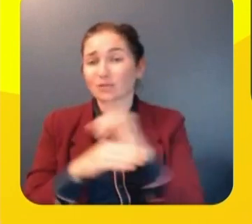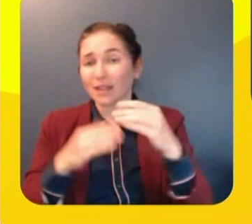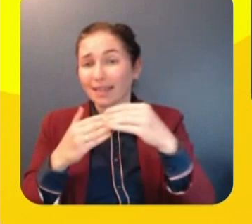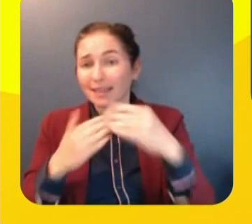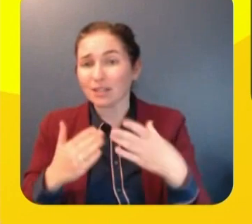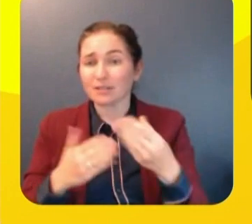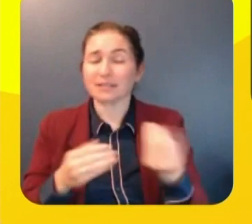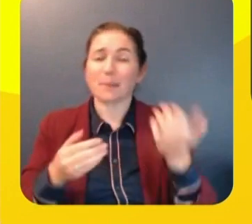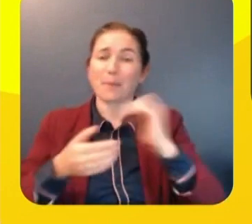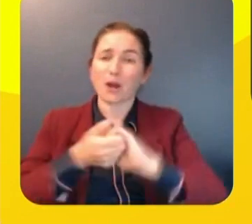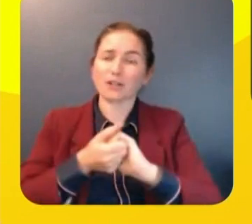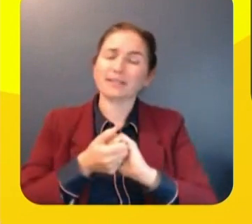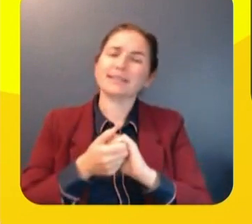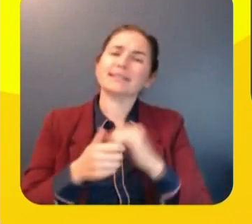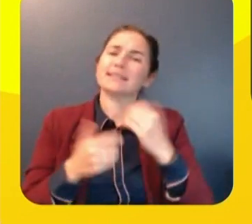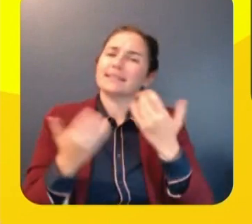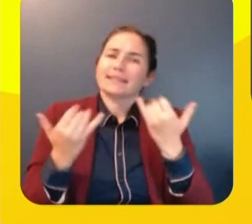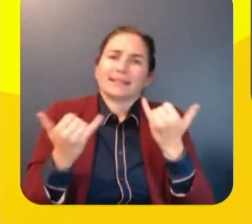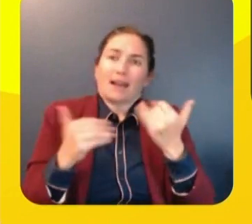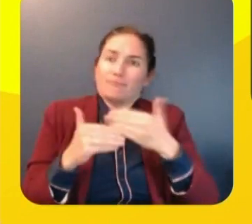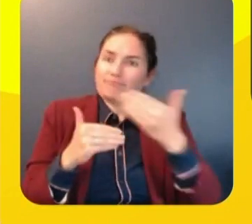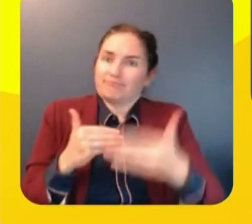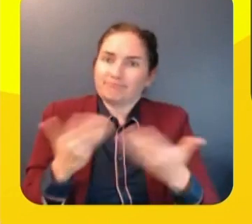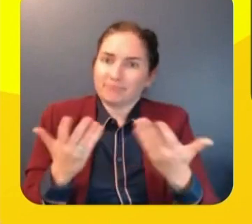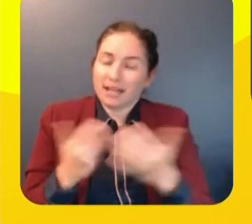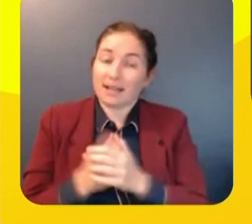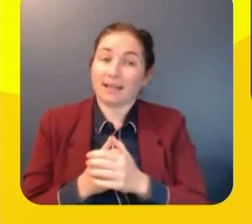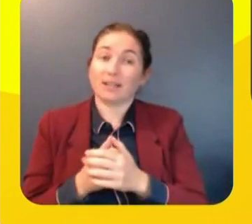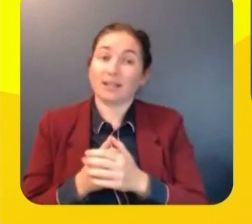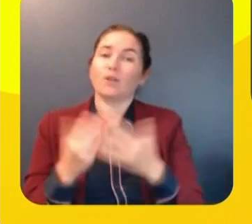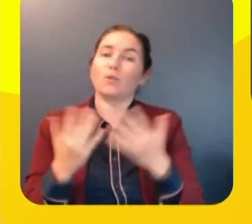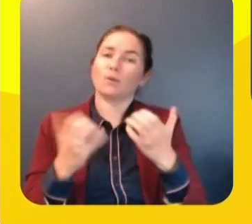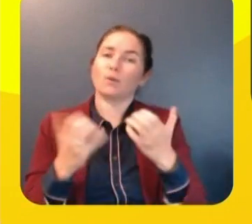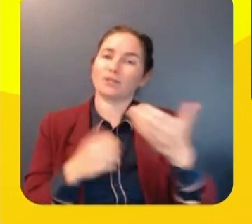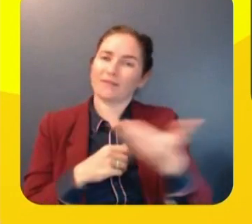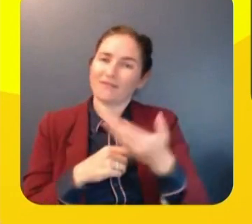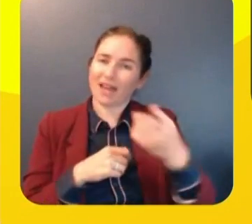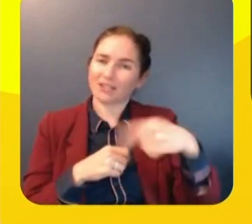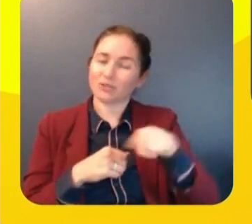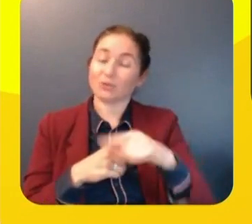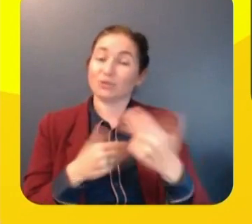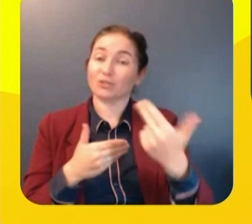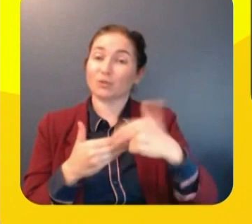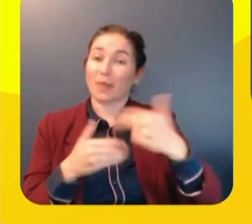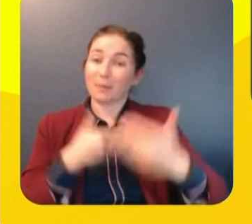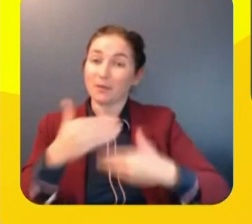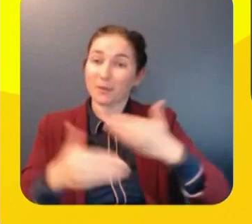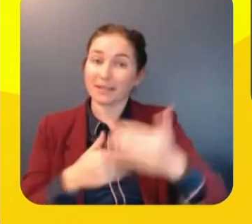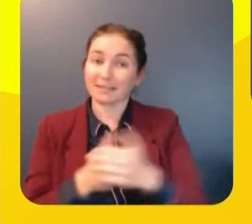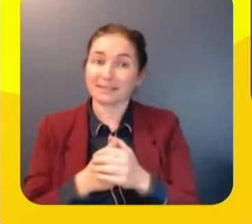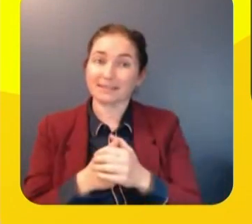So where are we going from here? We want to invite you to join the movement, the movement to catalyze tech.